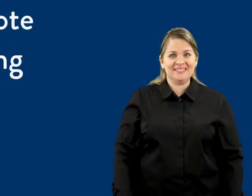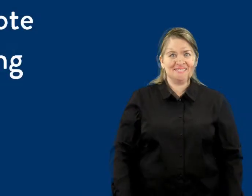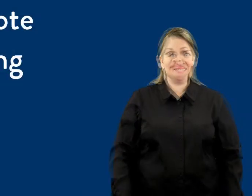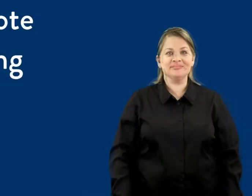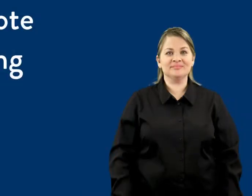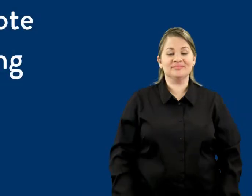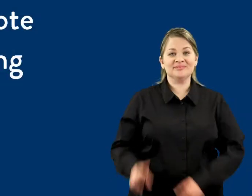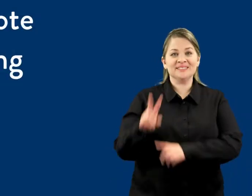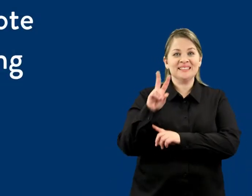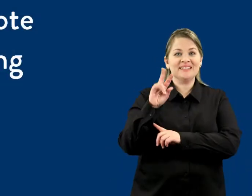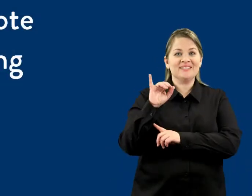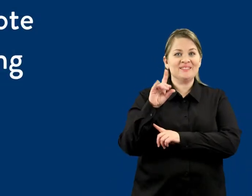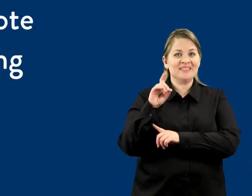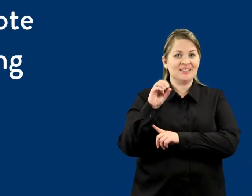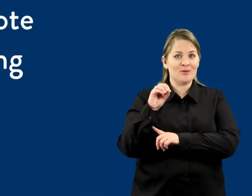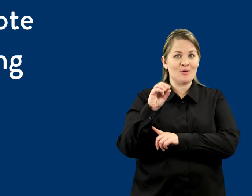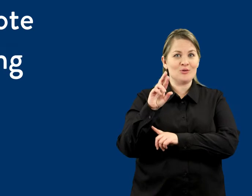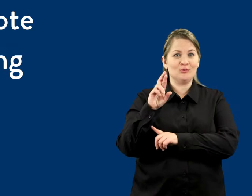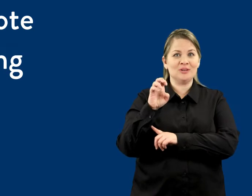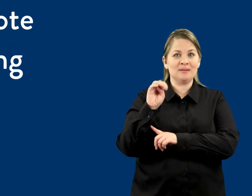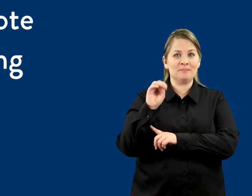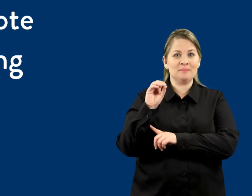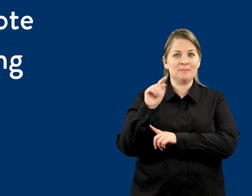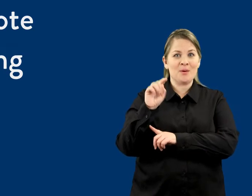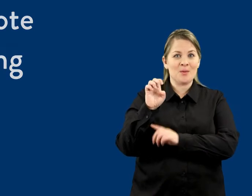Video remote interpreting.